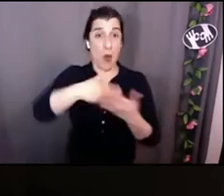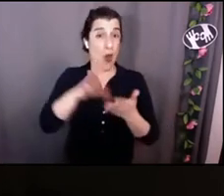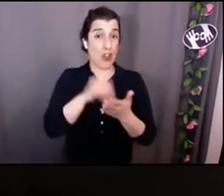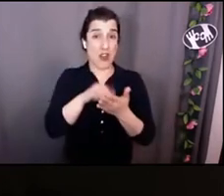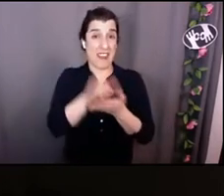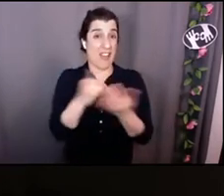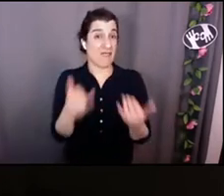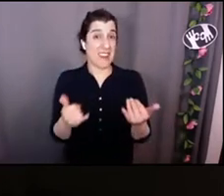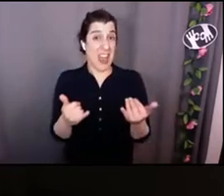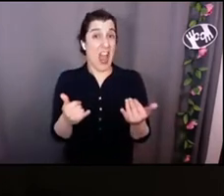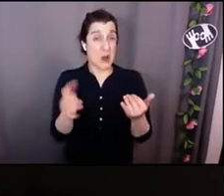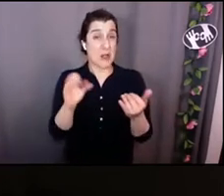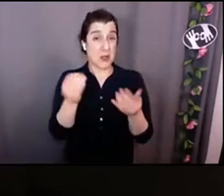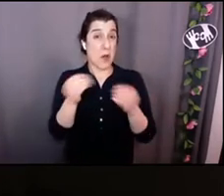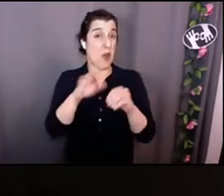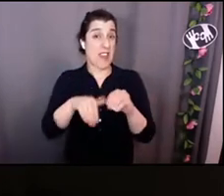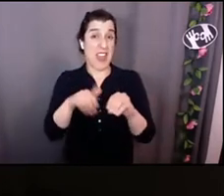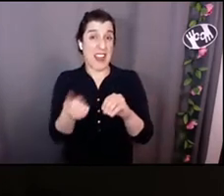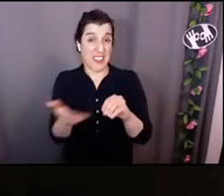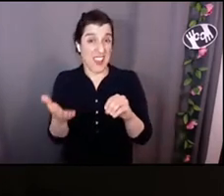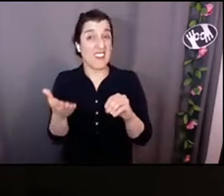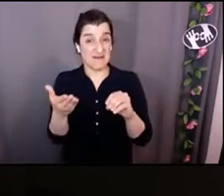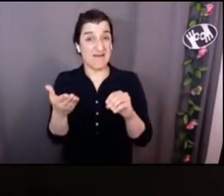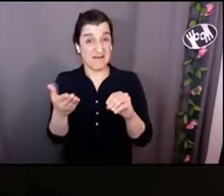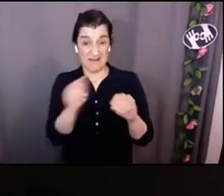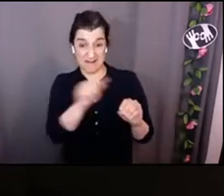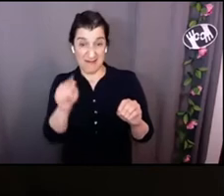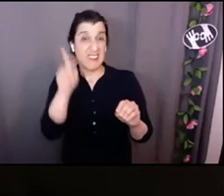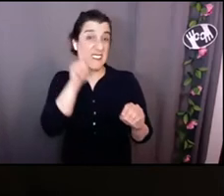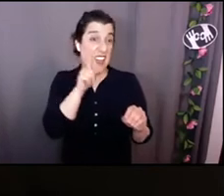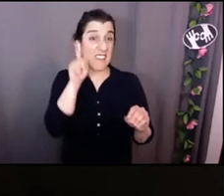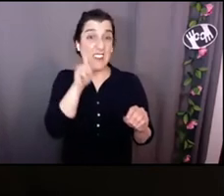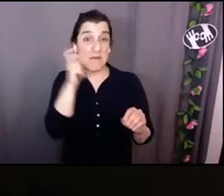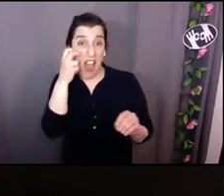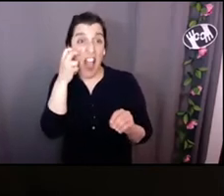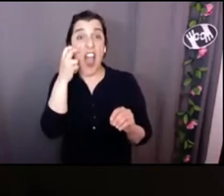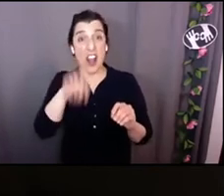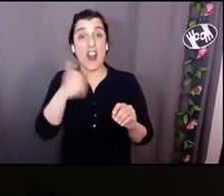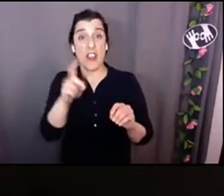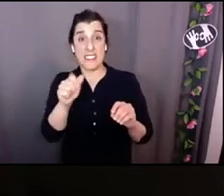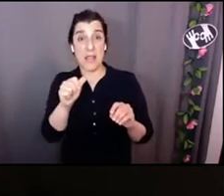blind and disabled that the communities have been already offering. Um,